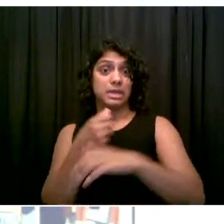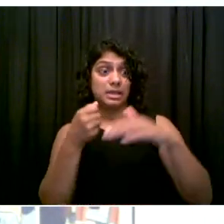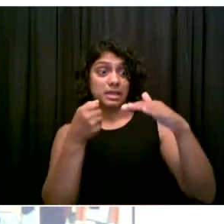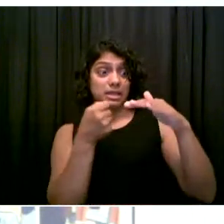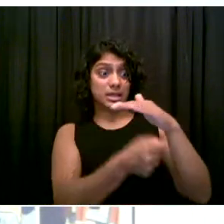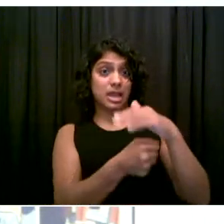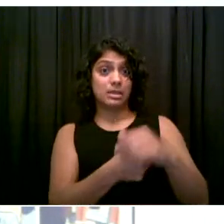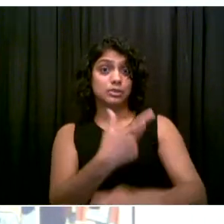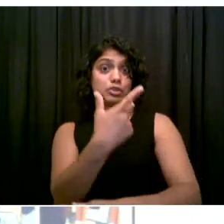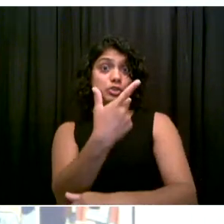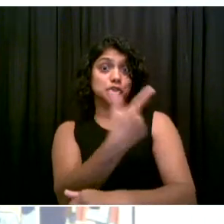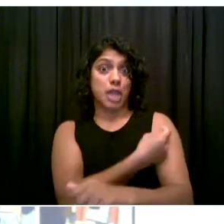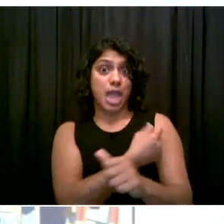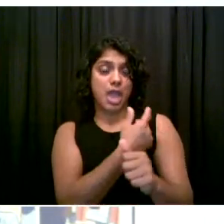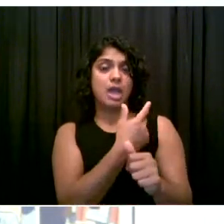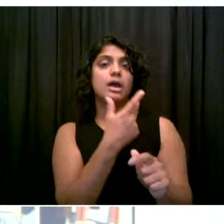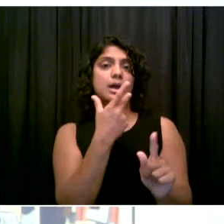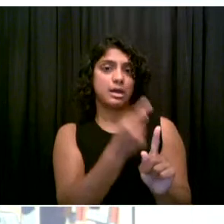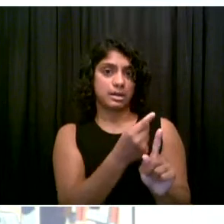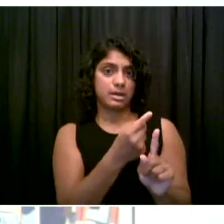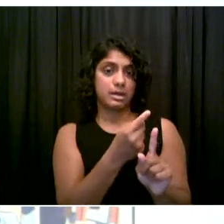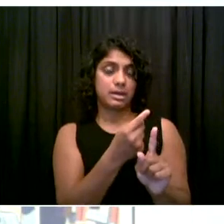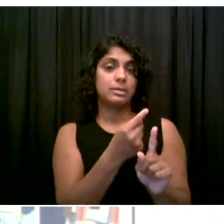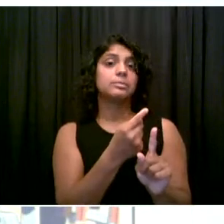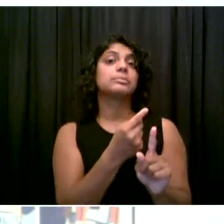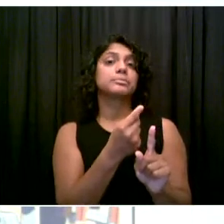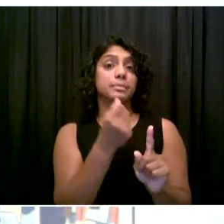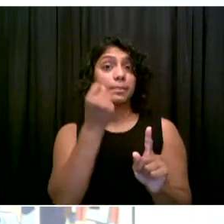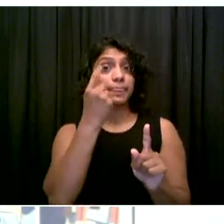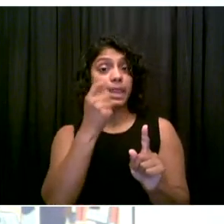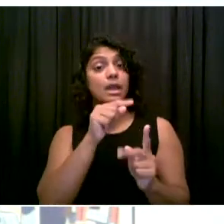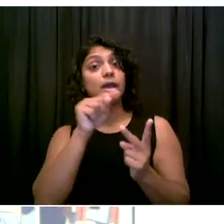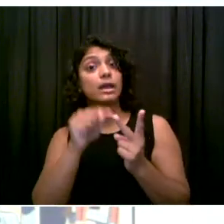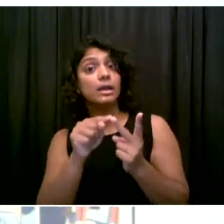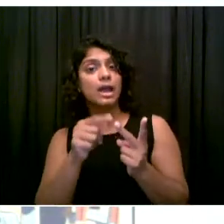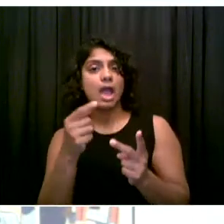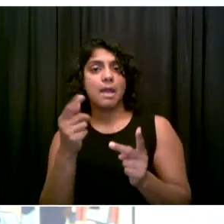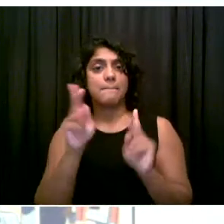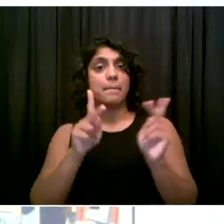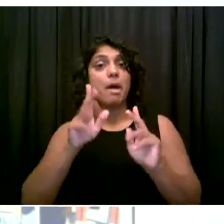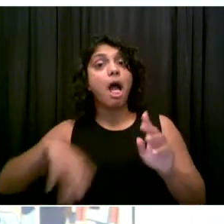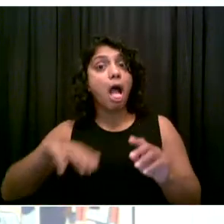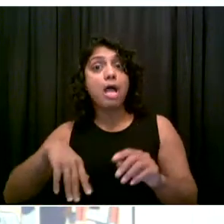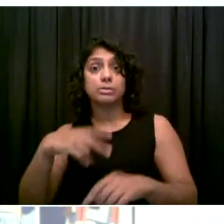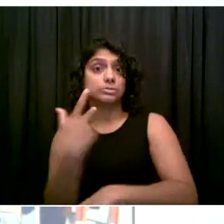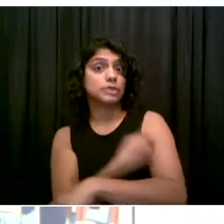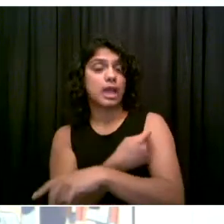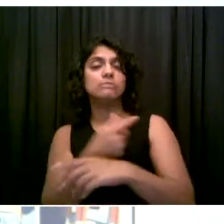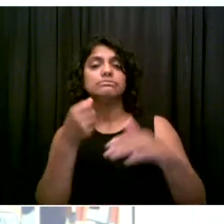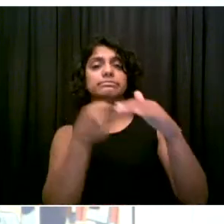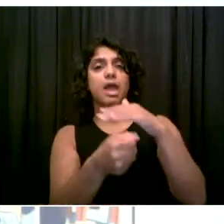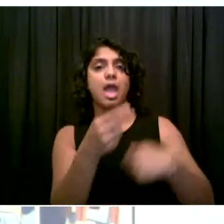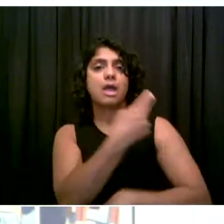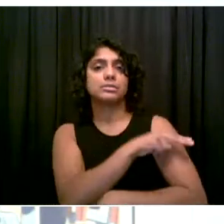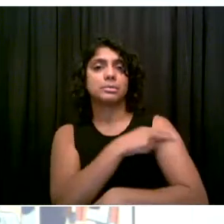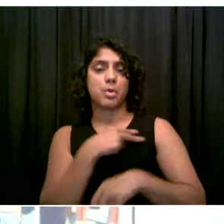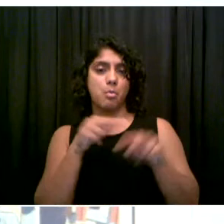PATTERN IS VERY CLEAR. FOR BOTH CASES AND HOSPITALIZATIONS,